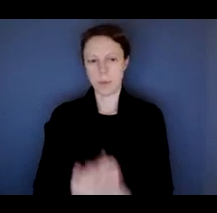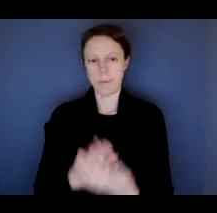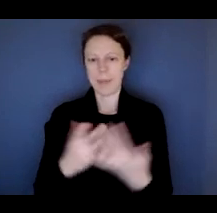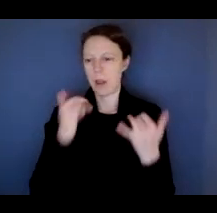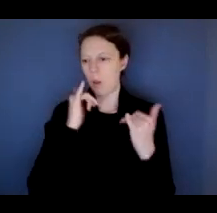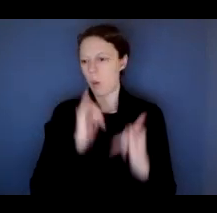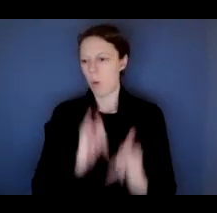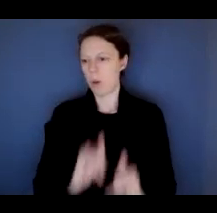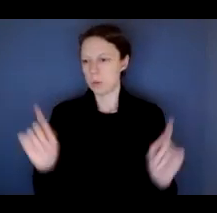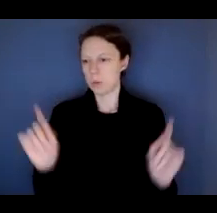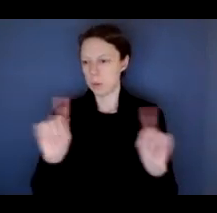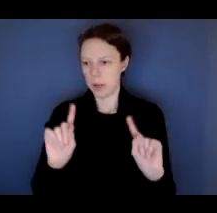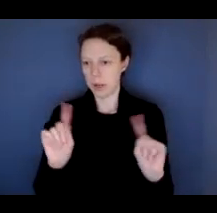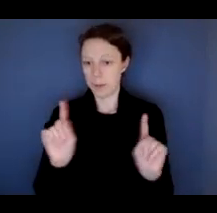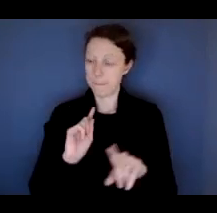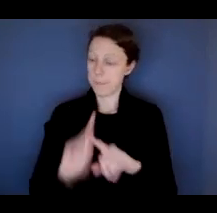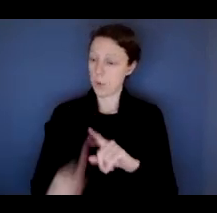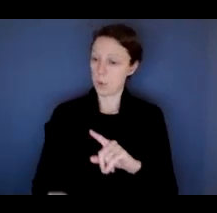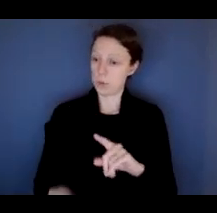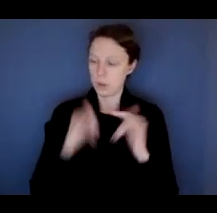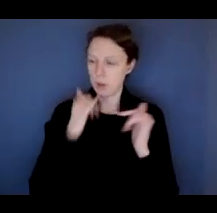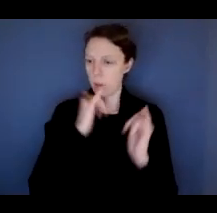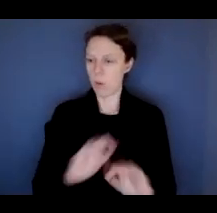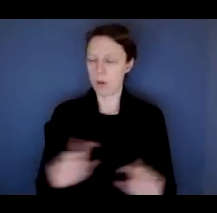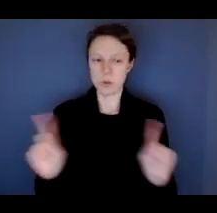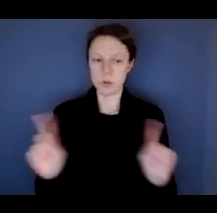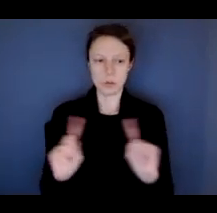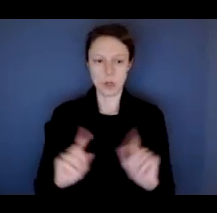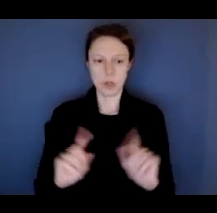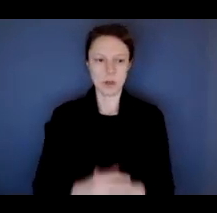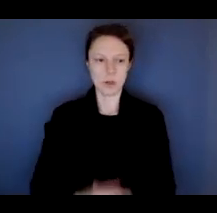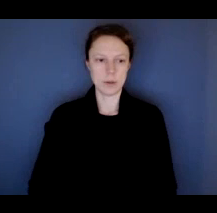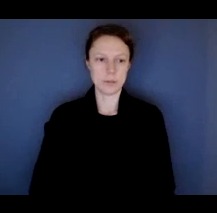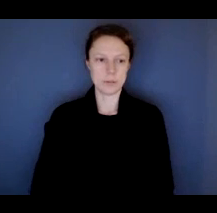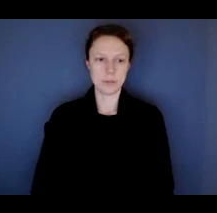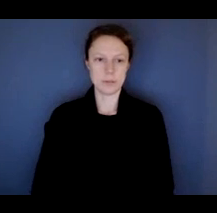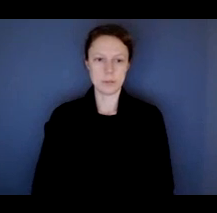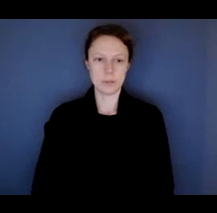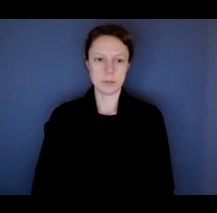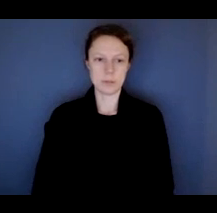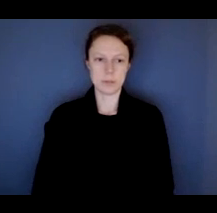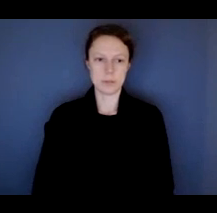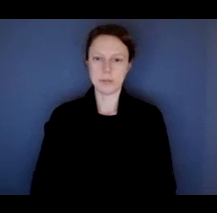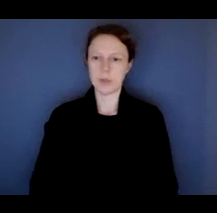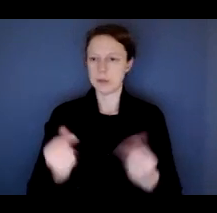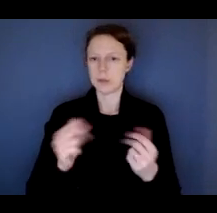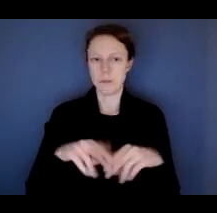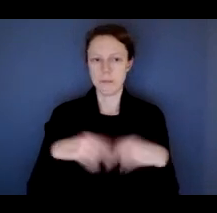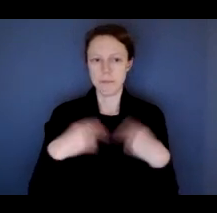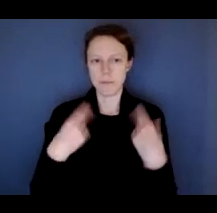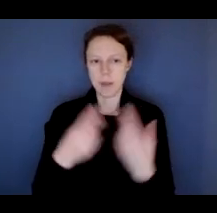Mostly lawyers actually and we've got some family, community and support workers, social workers and